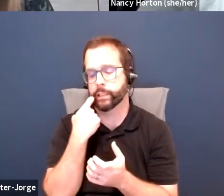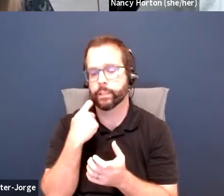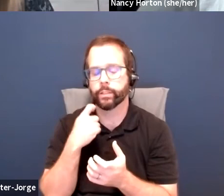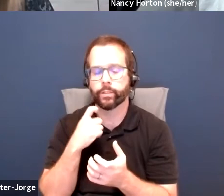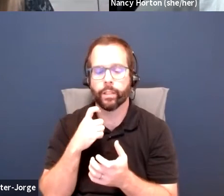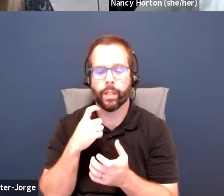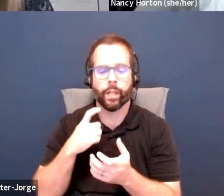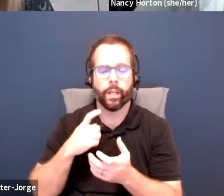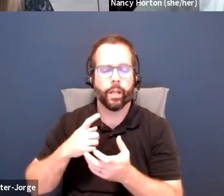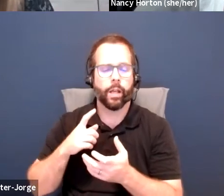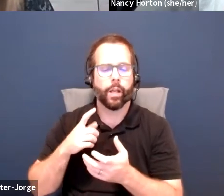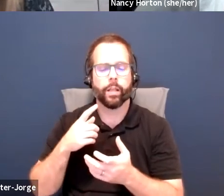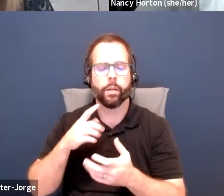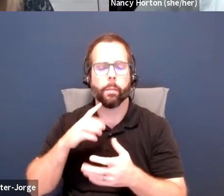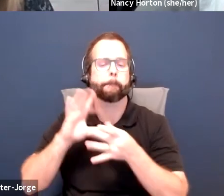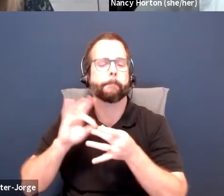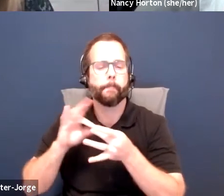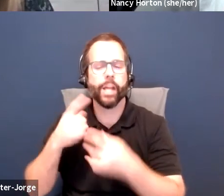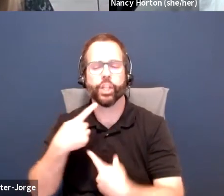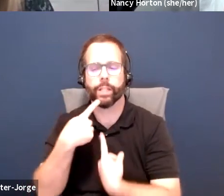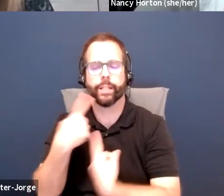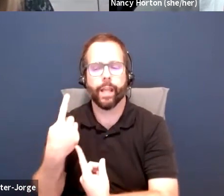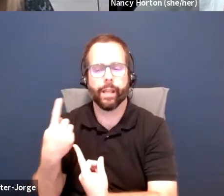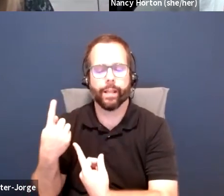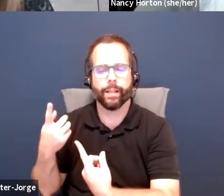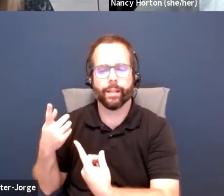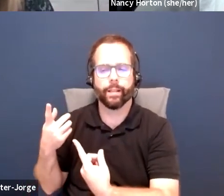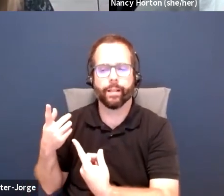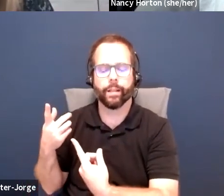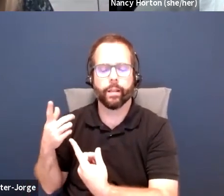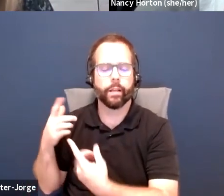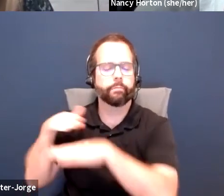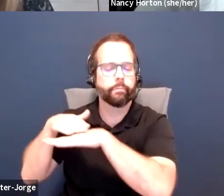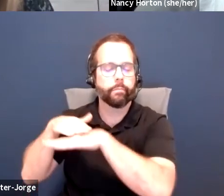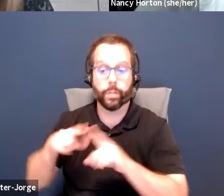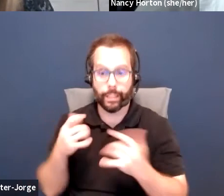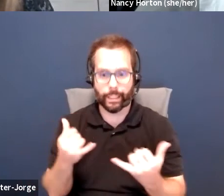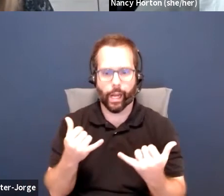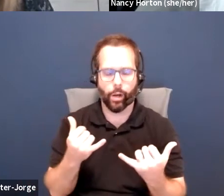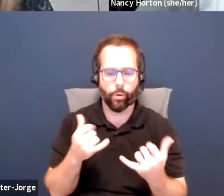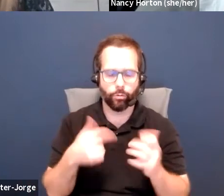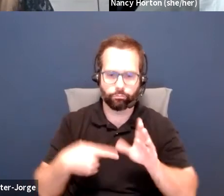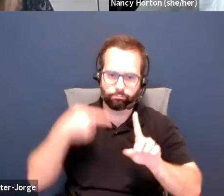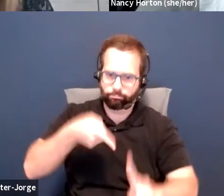number 7, please. So we're -- we were talking around it and now we'll talk about it, but